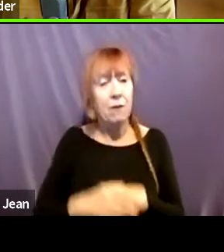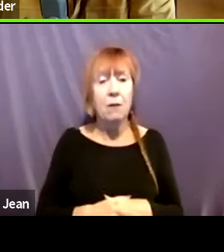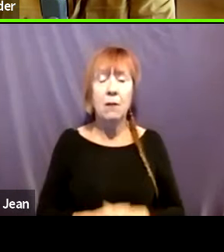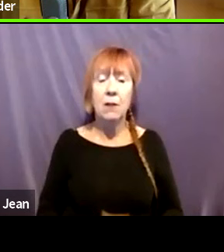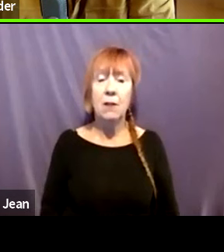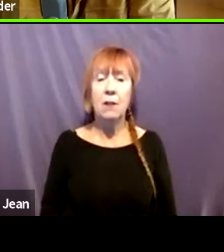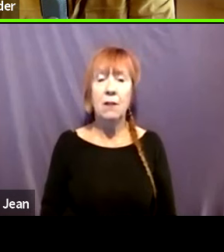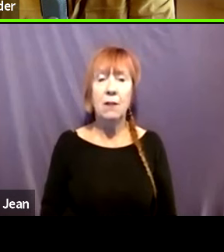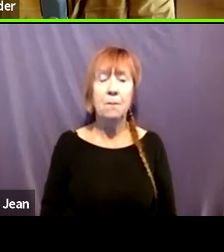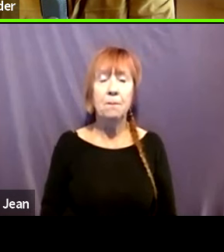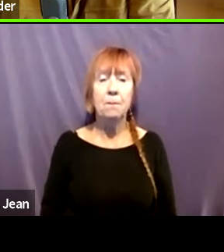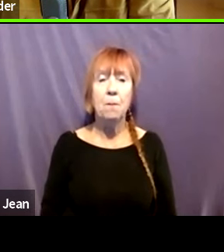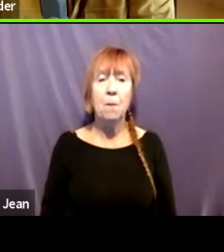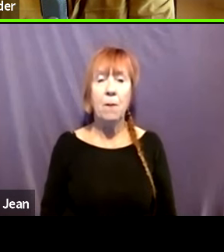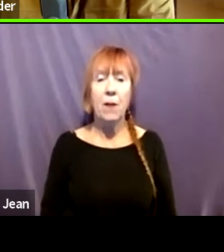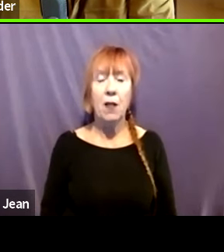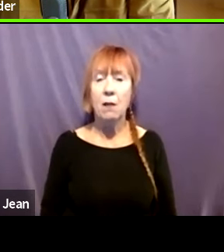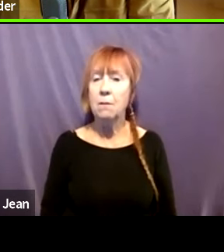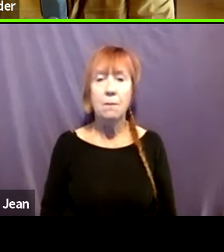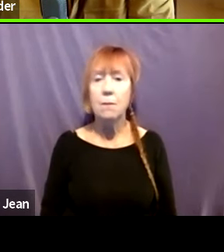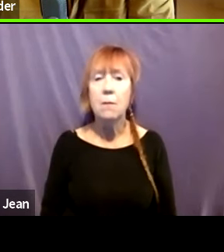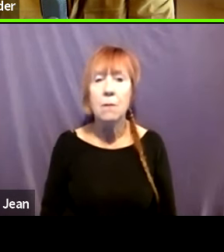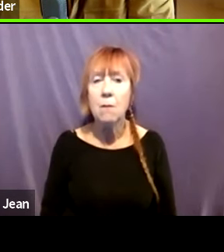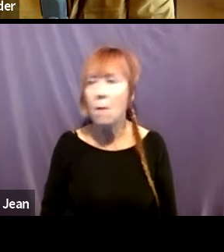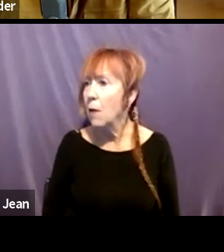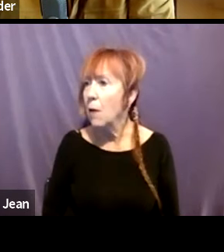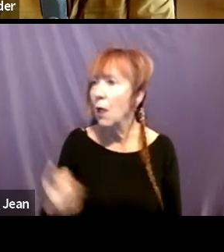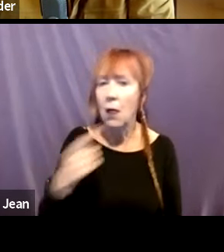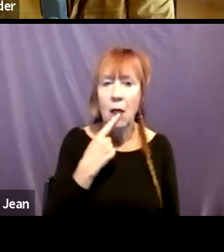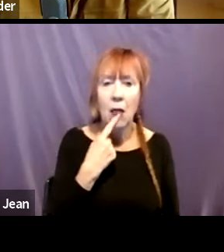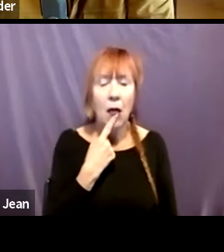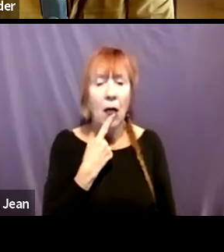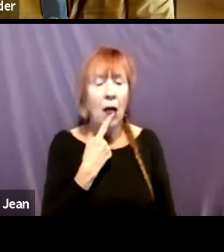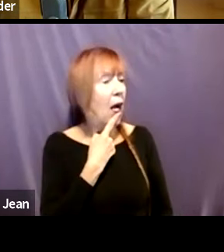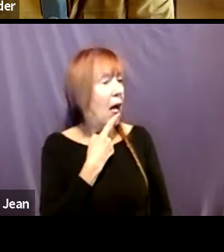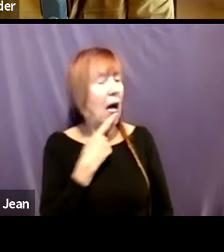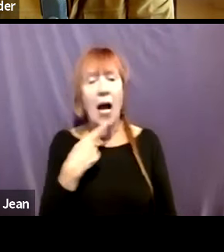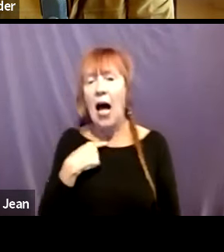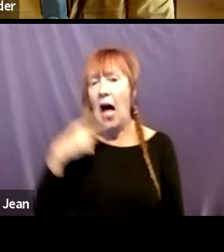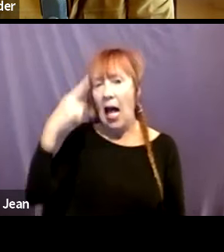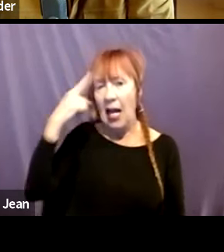Just something quick-- Okay. I was gonna say, I also think it would have to do with what you're pitching.